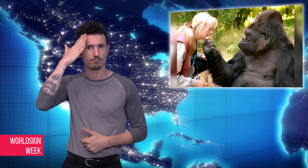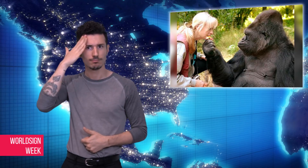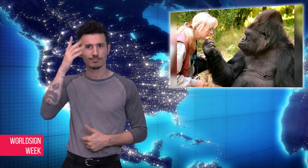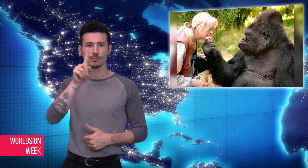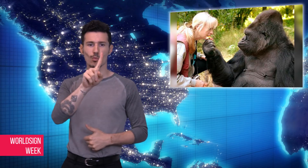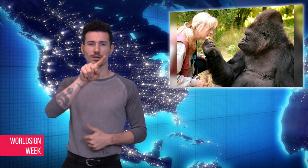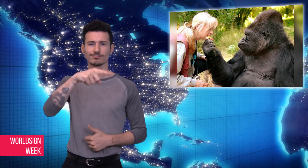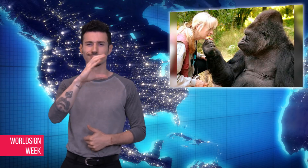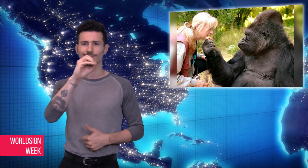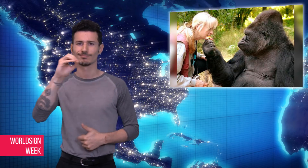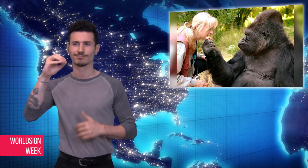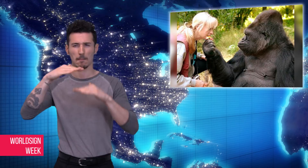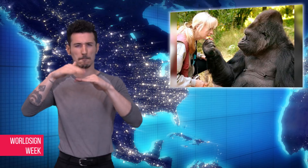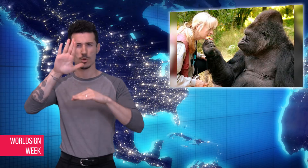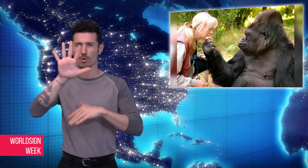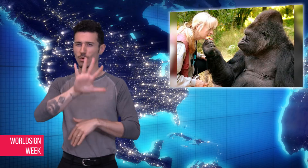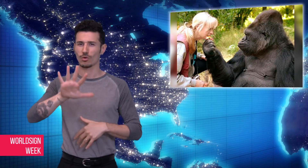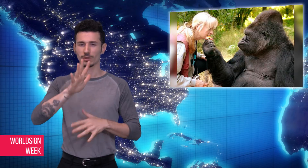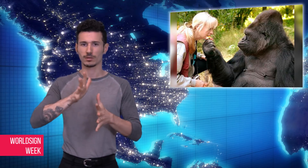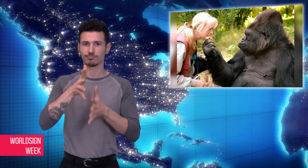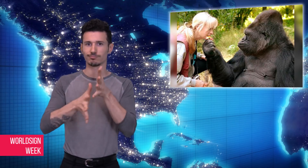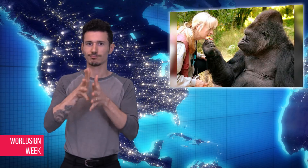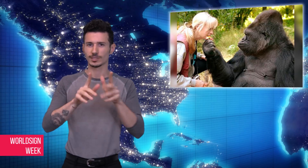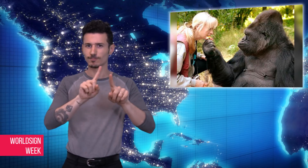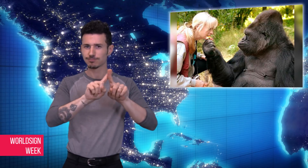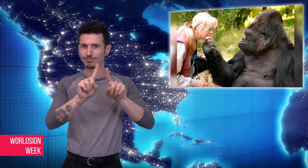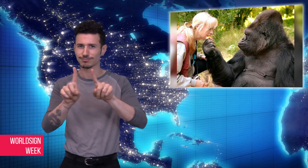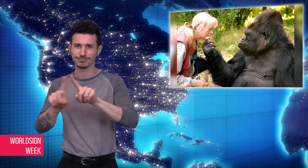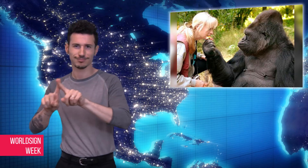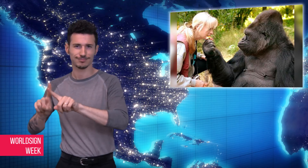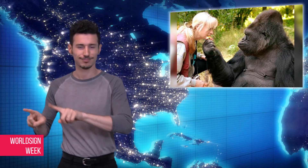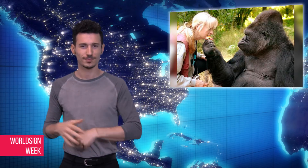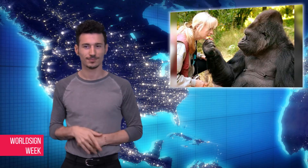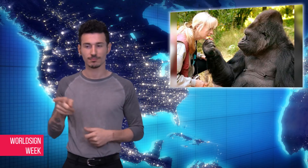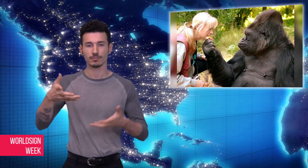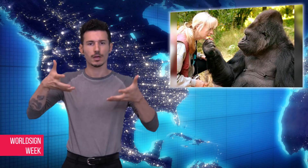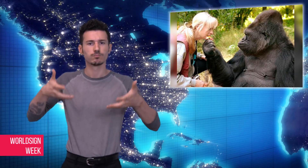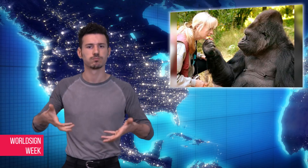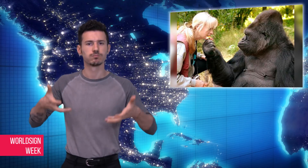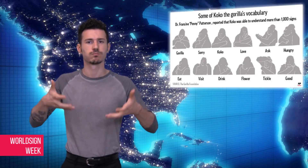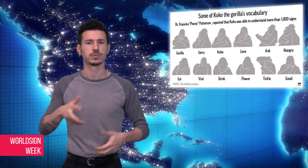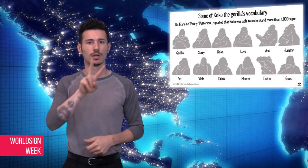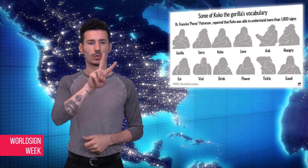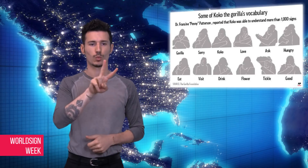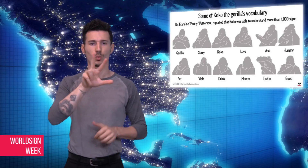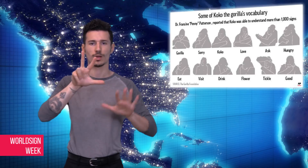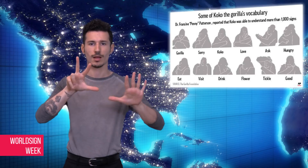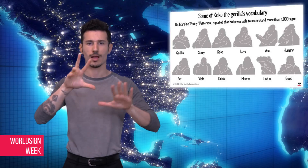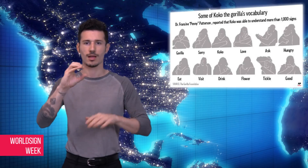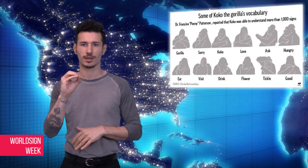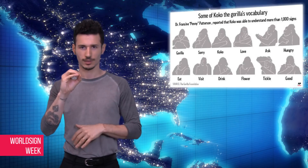pounds (127 kilograms), Koko was